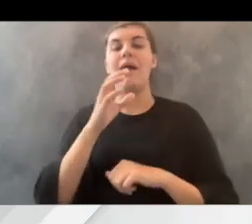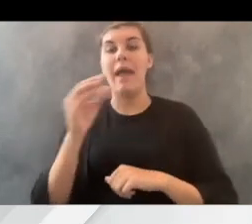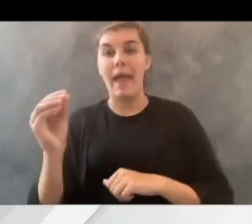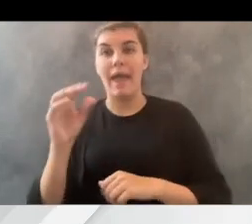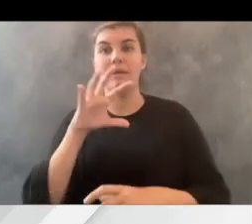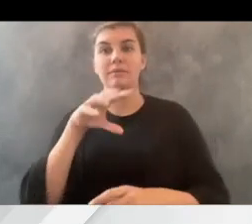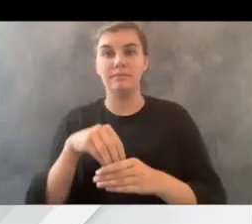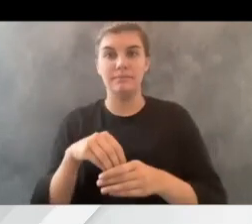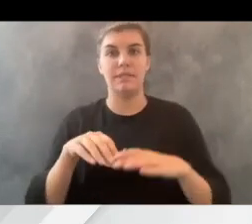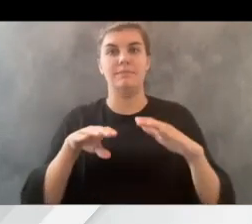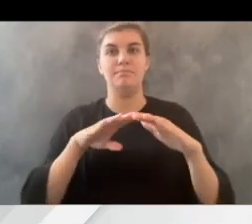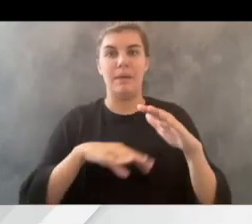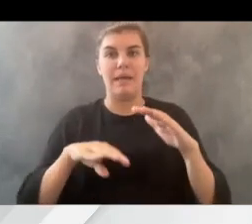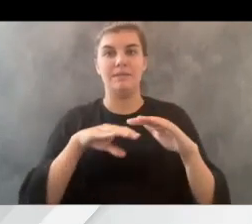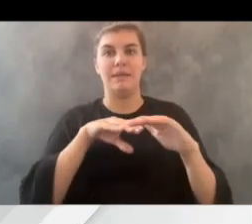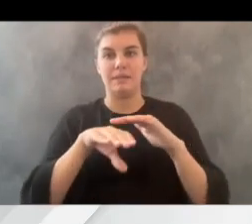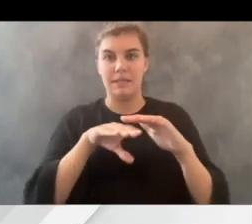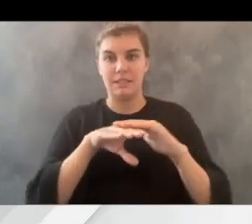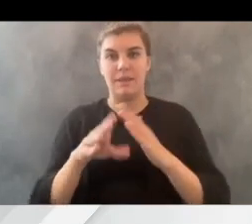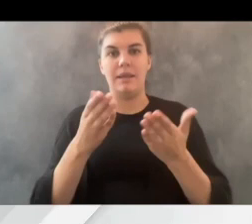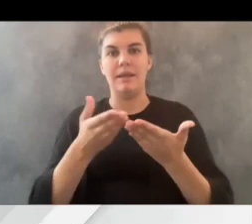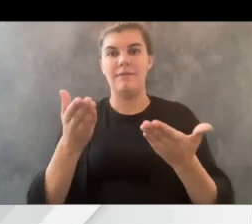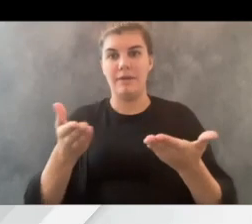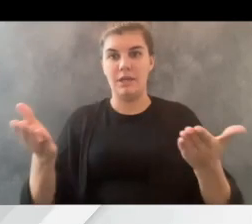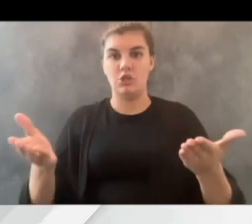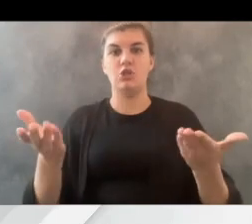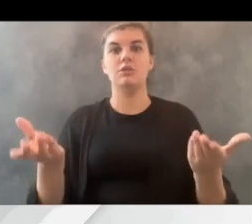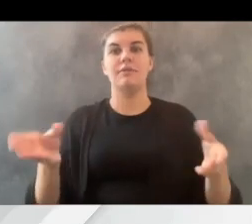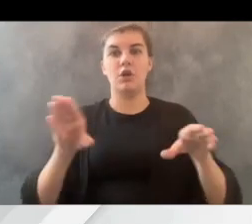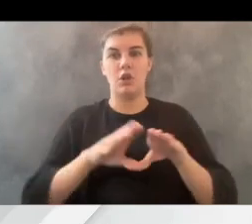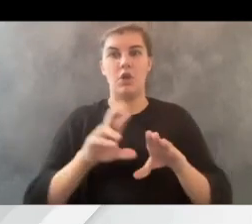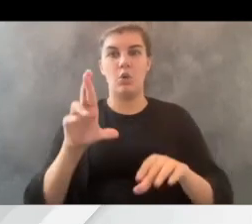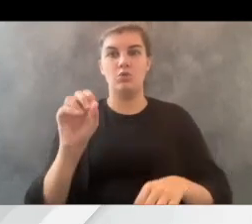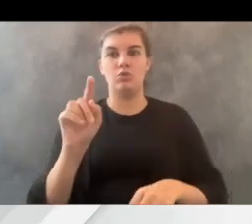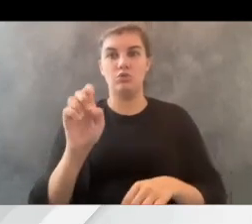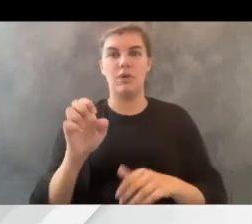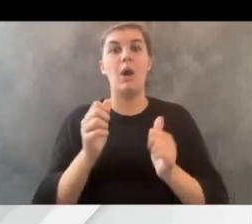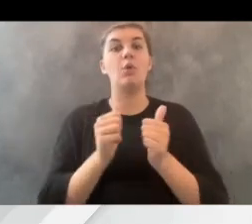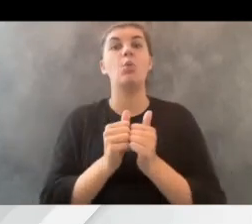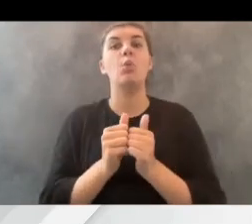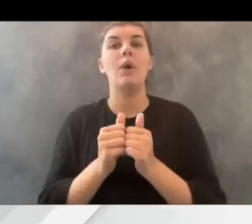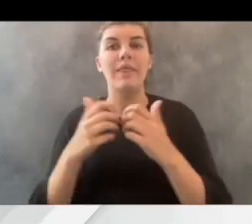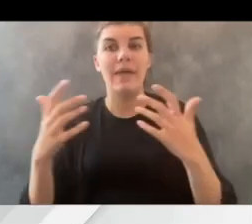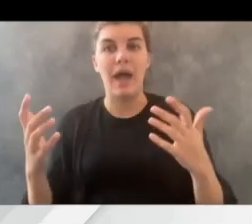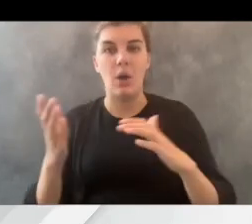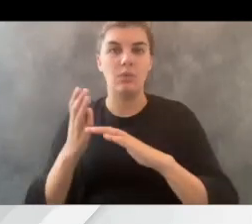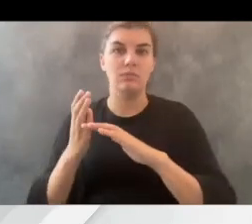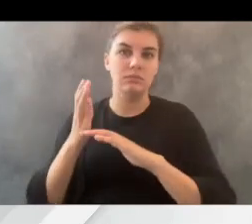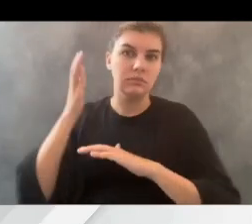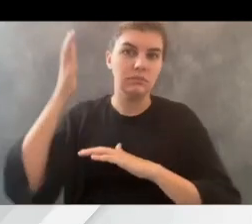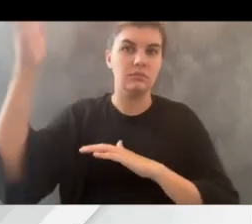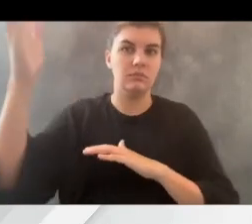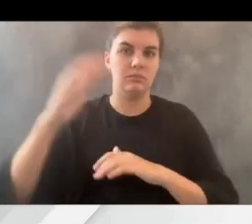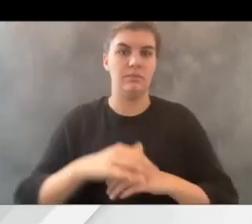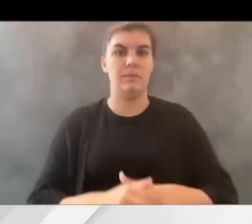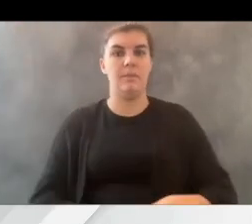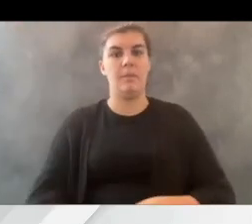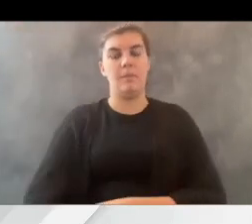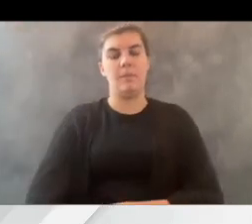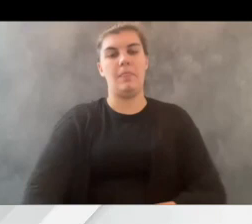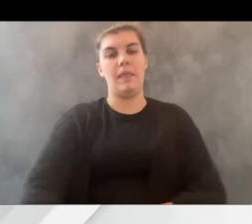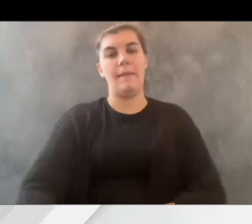accessibility features of the closed route without being overly burdensome. There is an